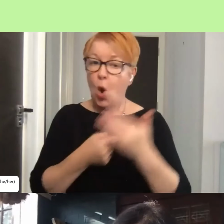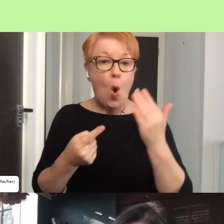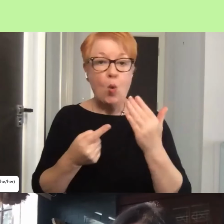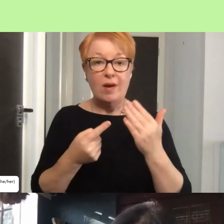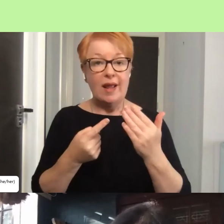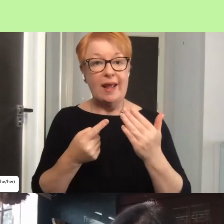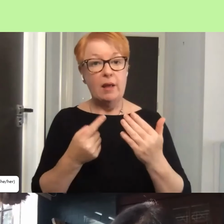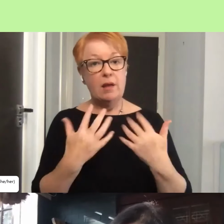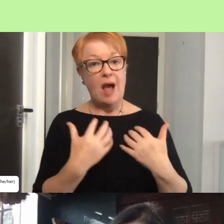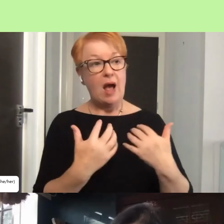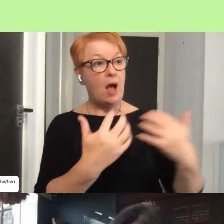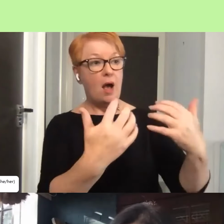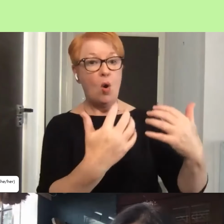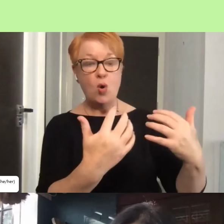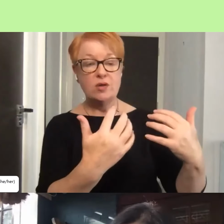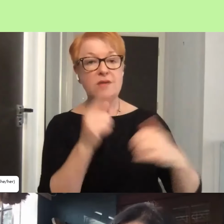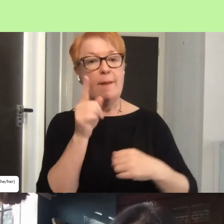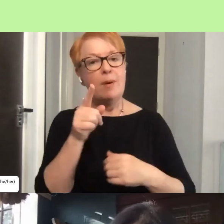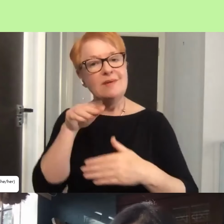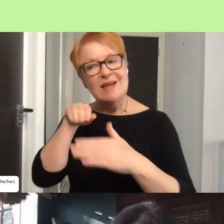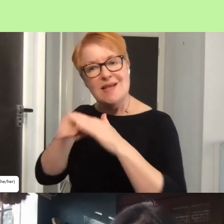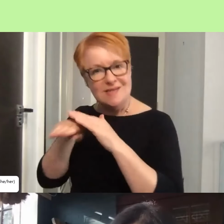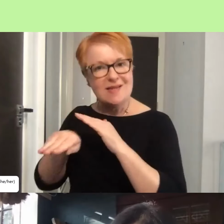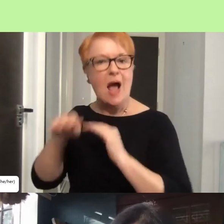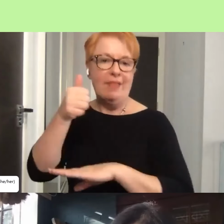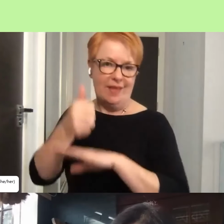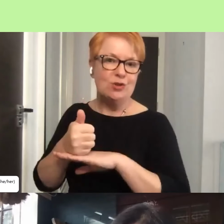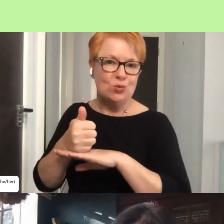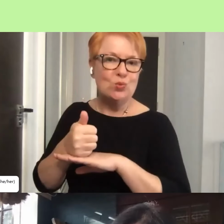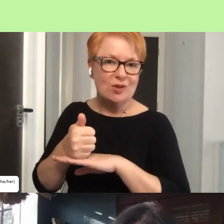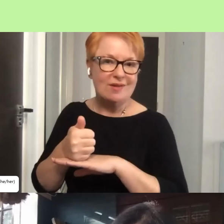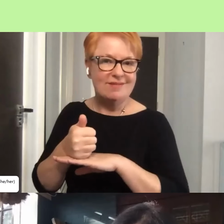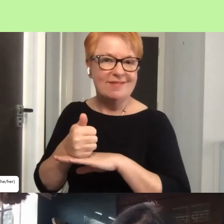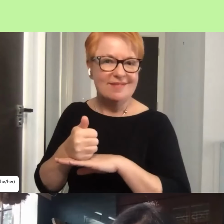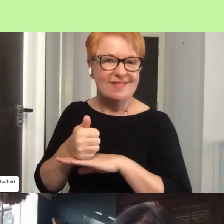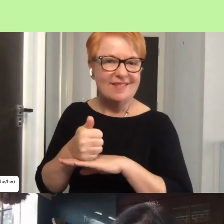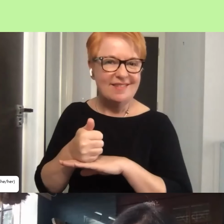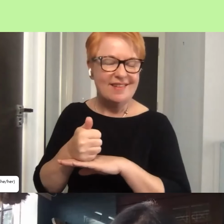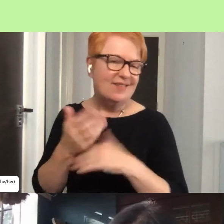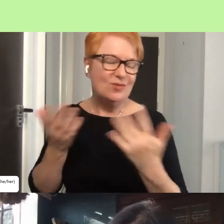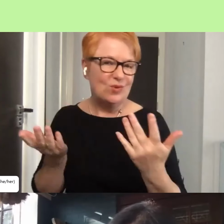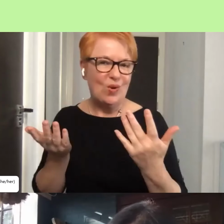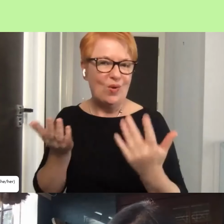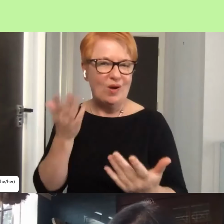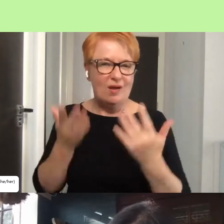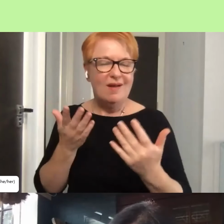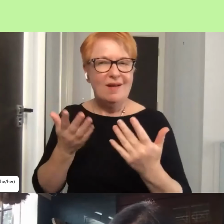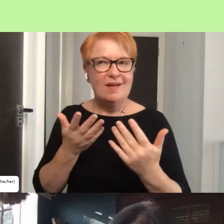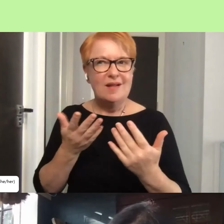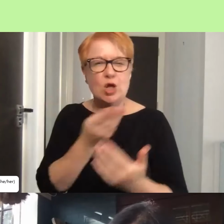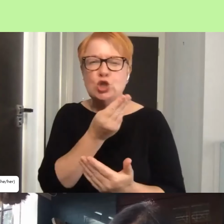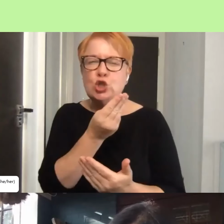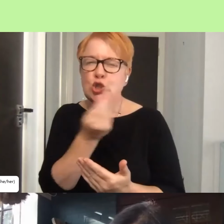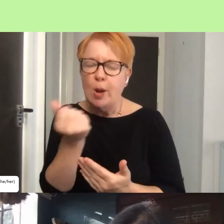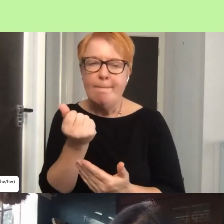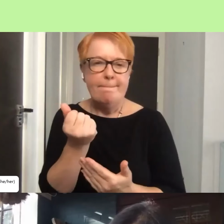publicly accessible parts of the institution. So, there are a lot of questionable institutional attitudes,